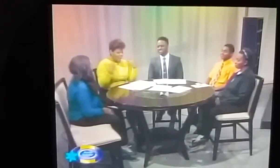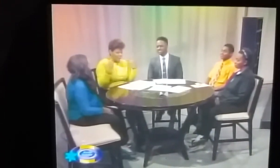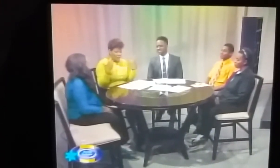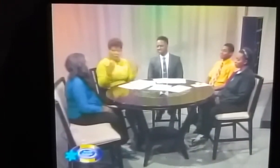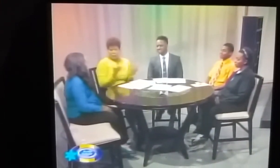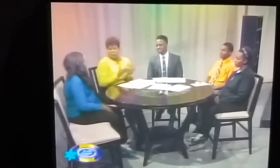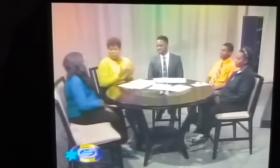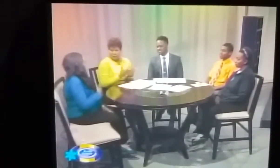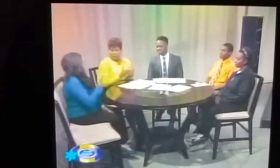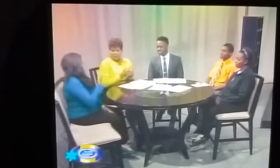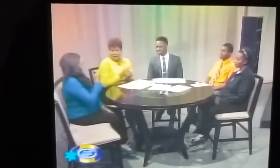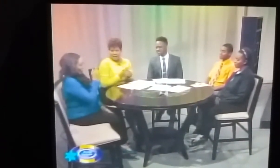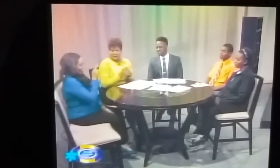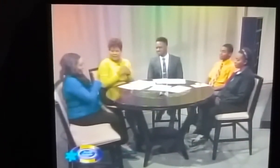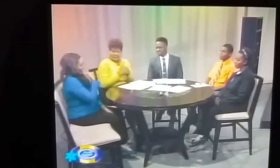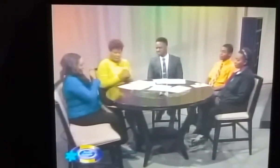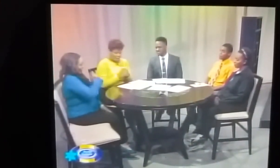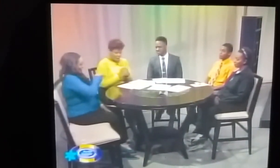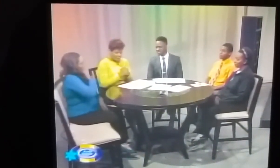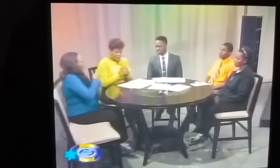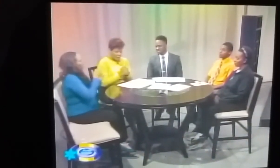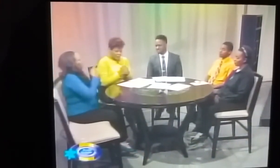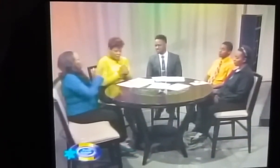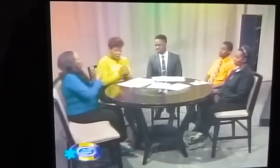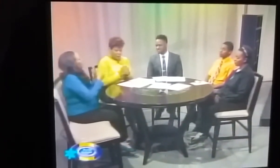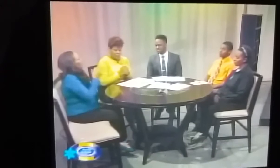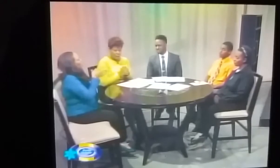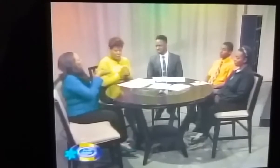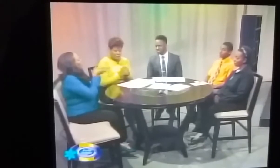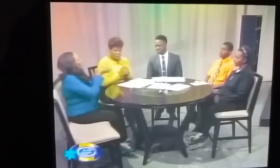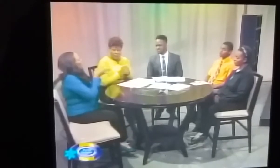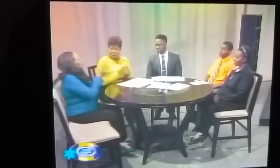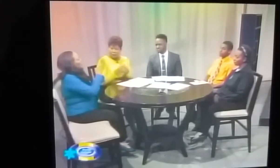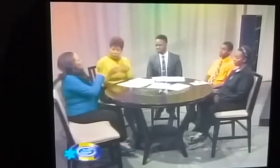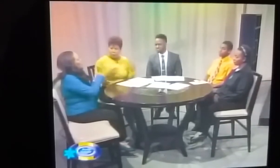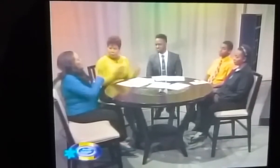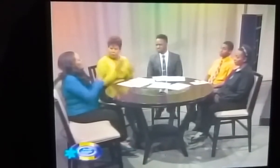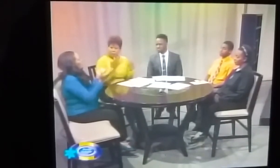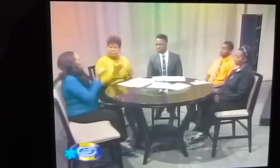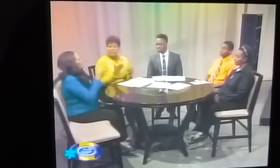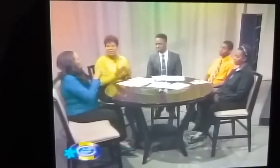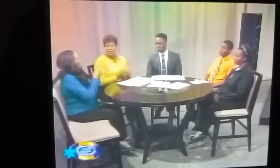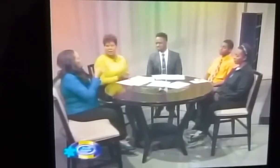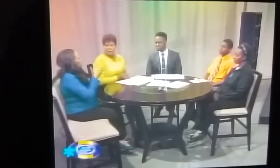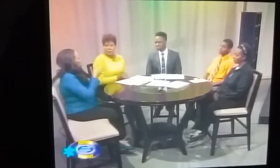us about the program and the significance of the program and what broad street media is all